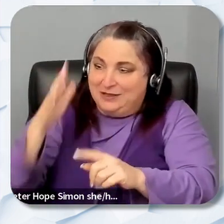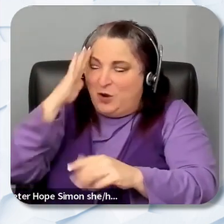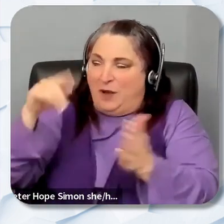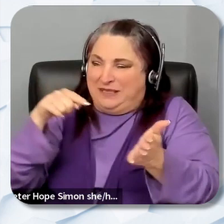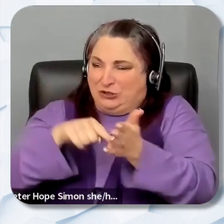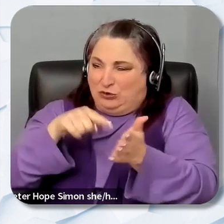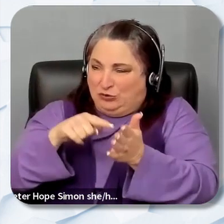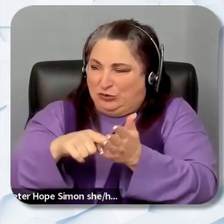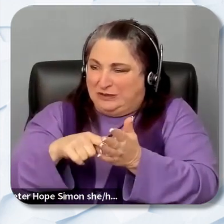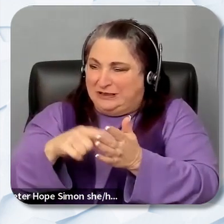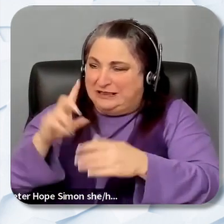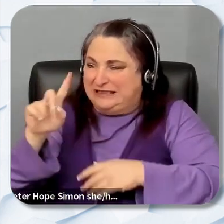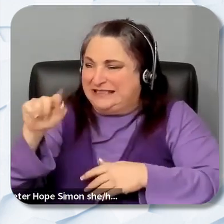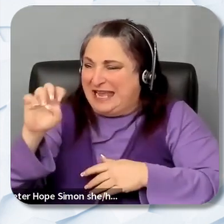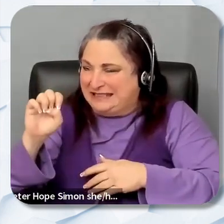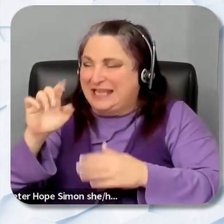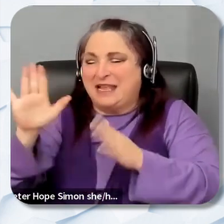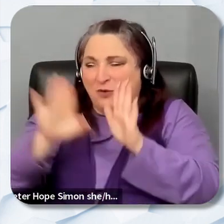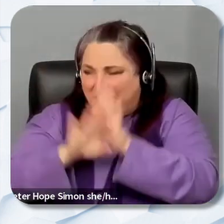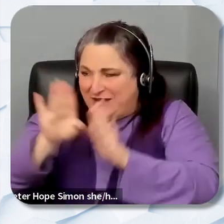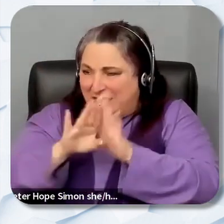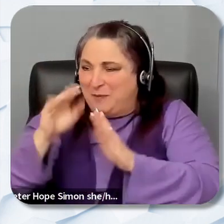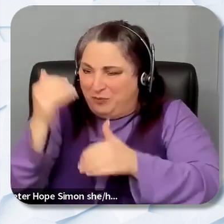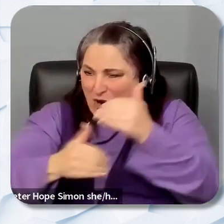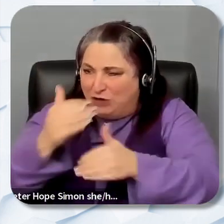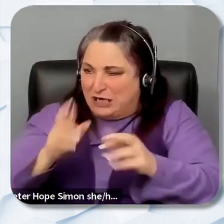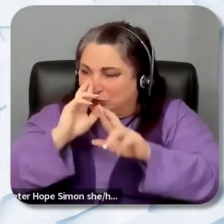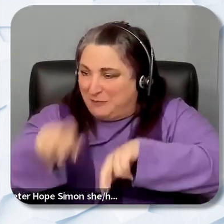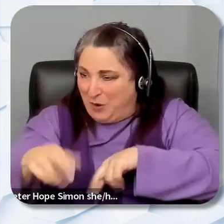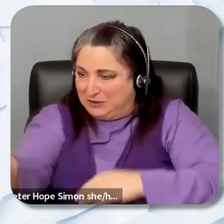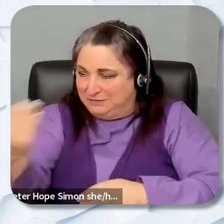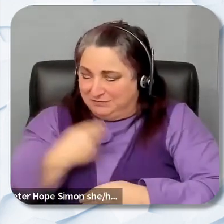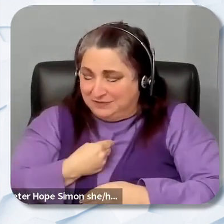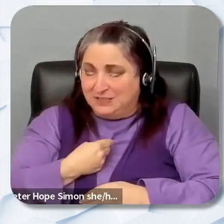you will be developing progress reports. And so for LEAs, who are identified as Significantly